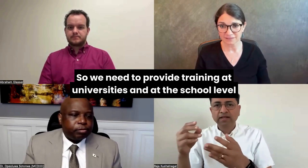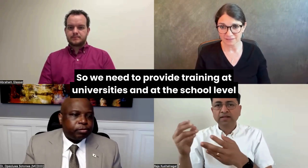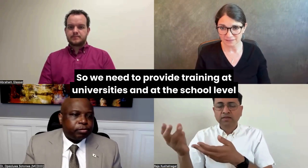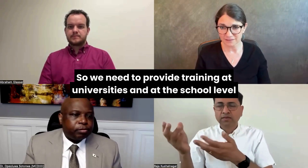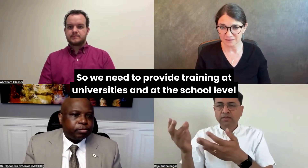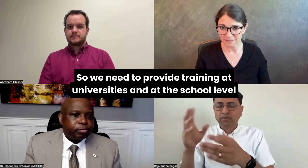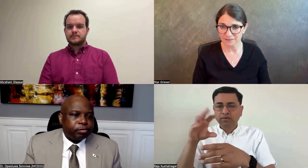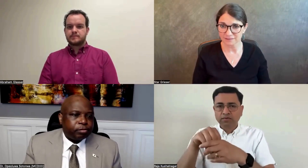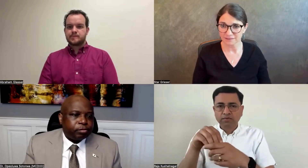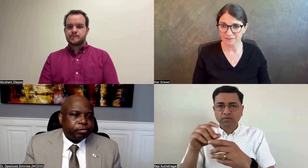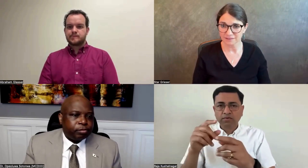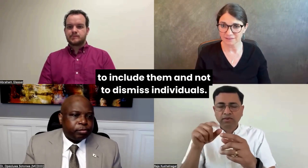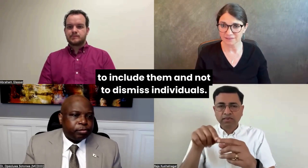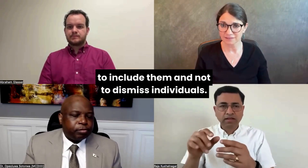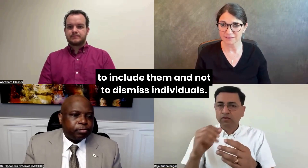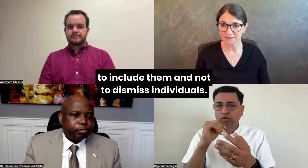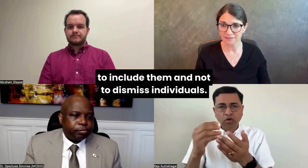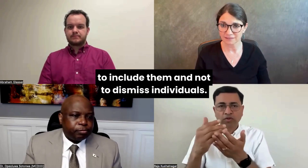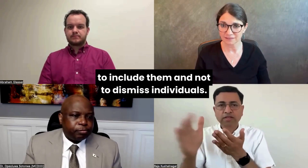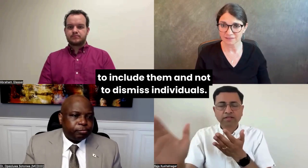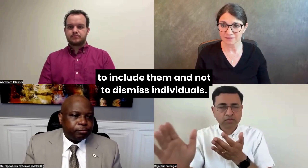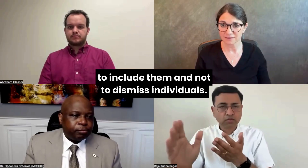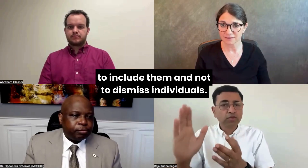to include them and not to dismiss individuals.